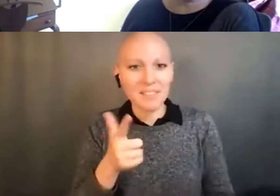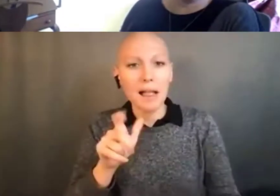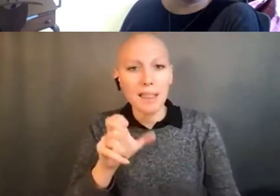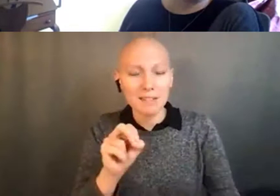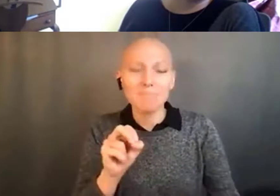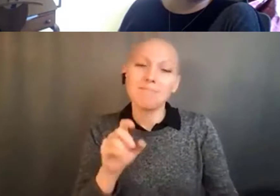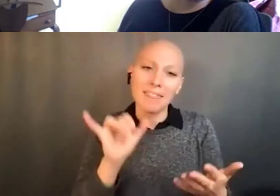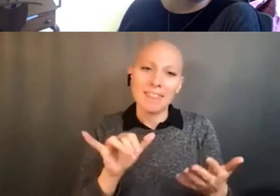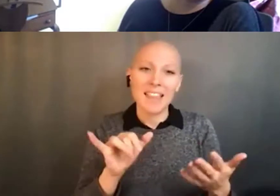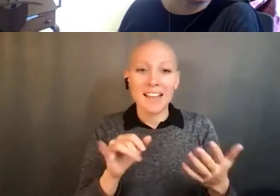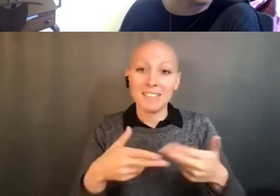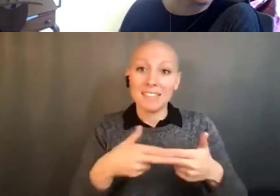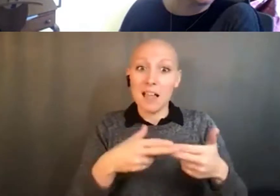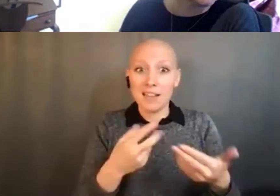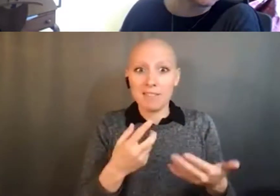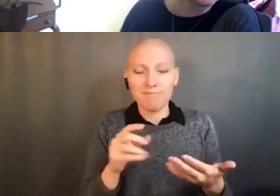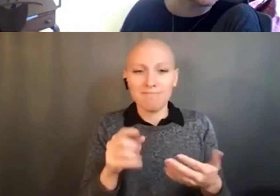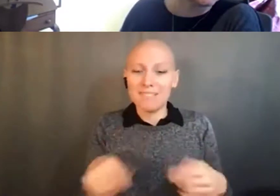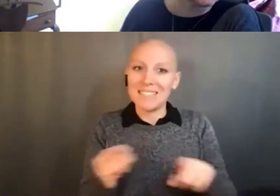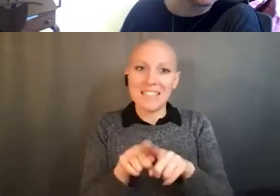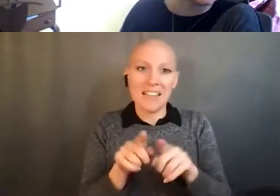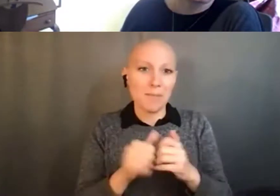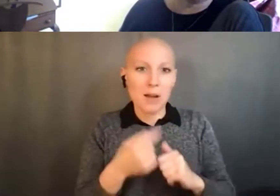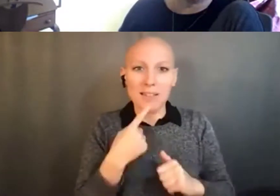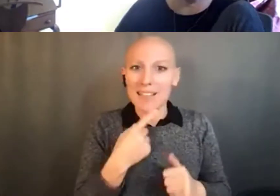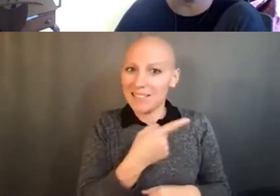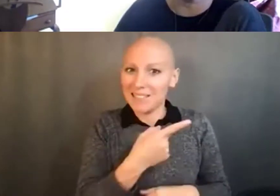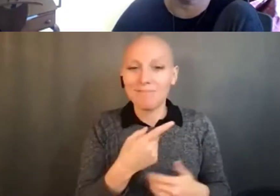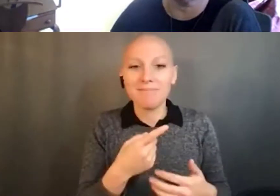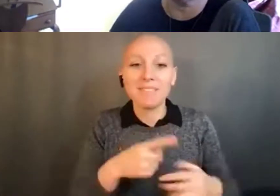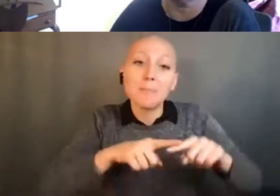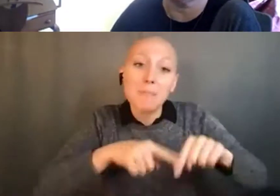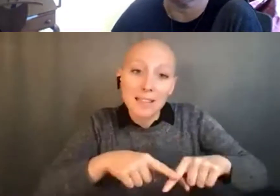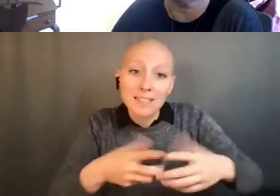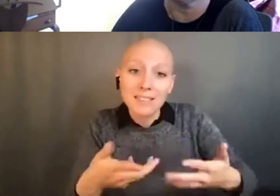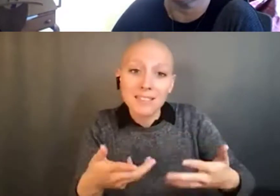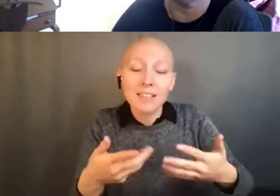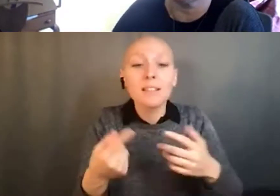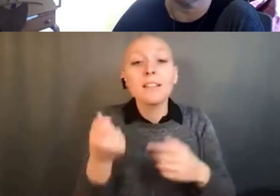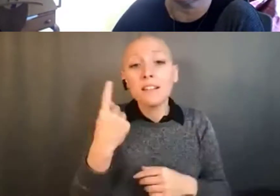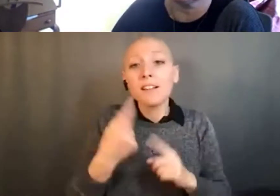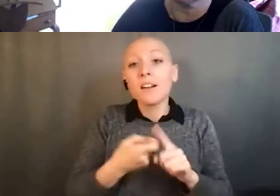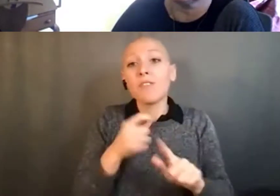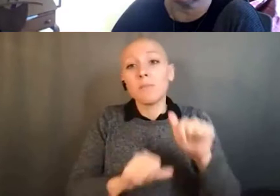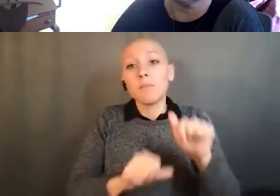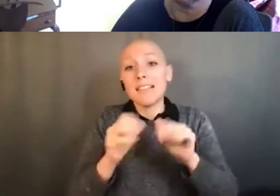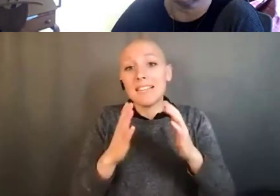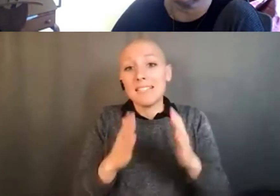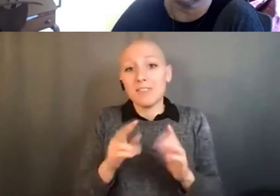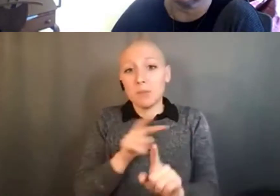But basically from a scientific standpoint, if the collaboration is just consultative in nature,